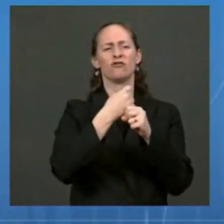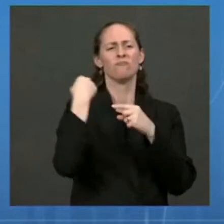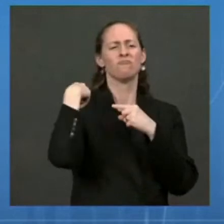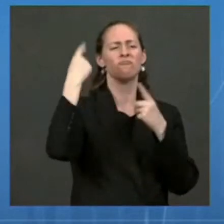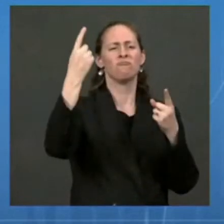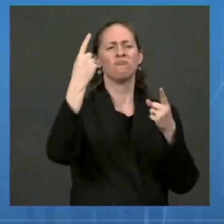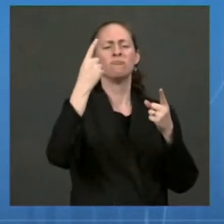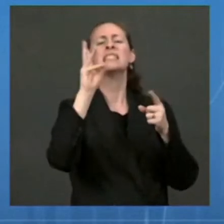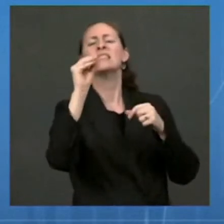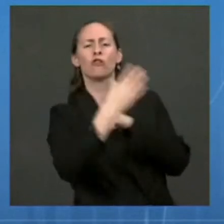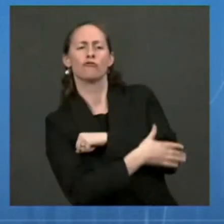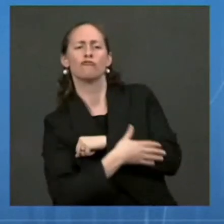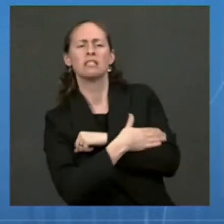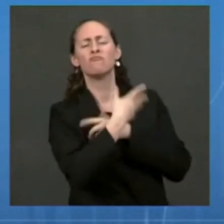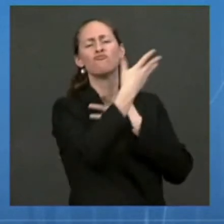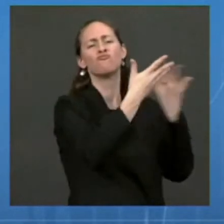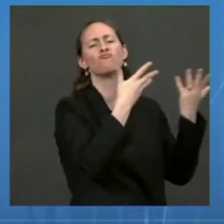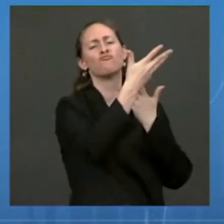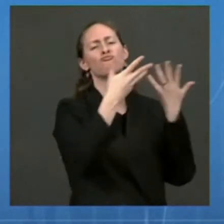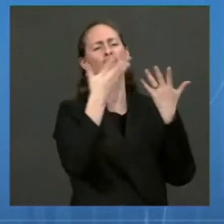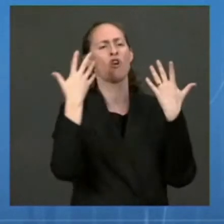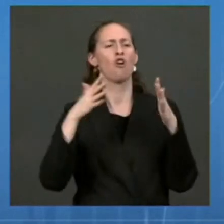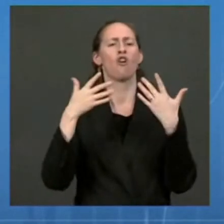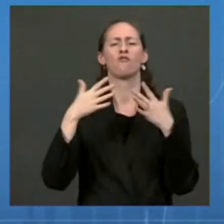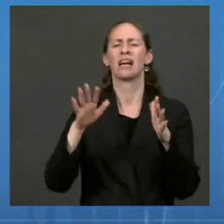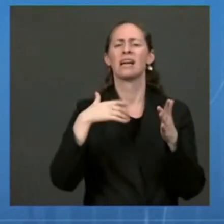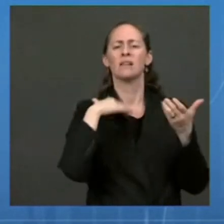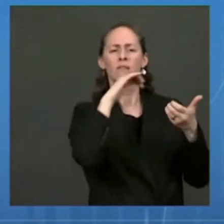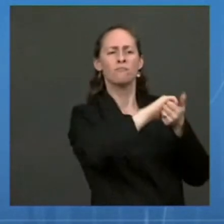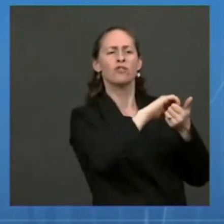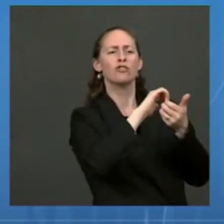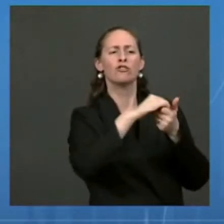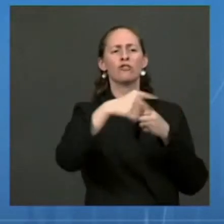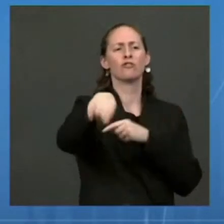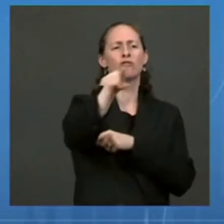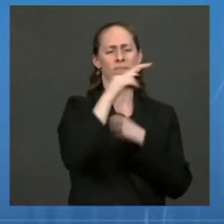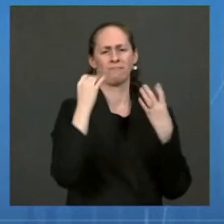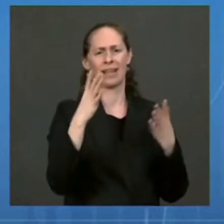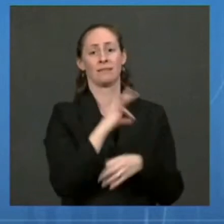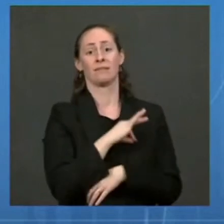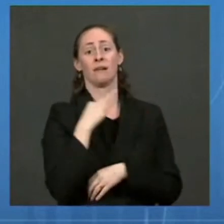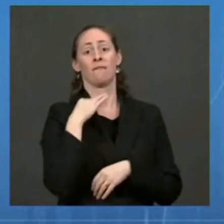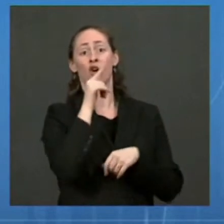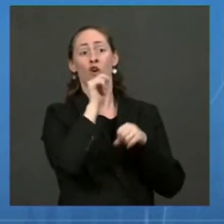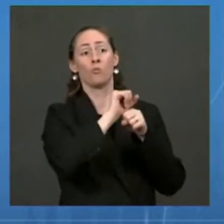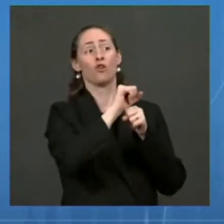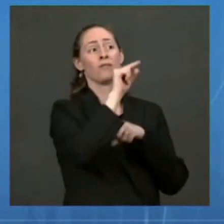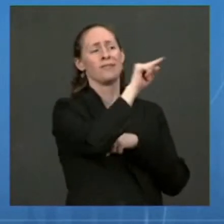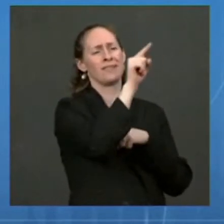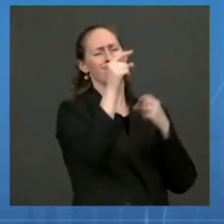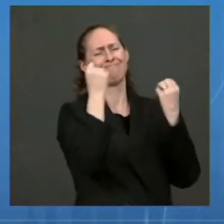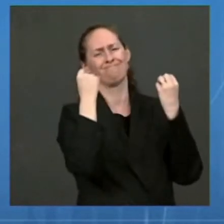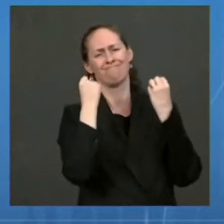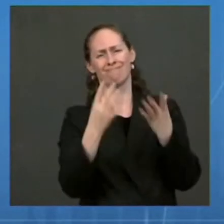AND HAVE BEEN FOR NY YRS WHERE WE COLLABORATE DEEPLY WITH MINISTRIES OF HEALTH. WE HAVE LONG STANDING PERSONNEL